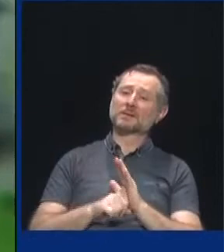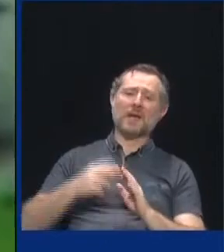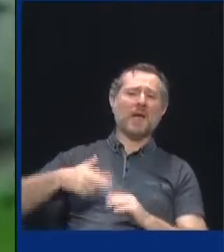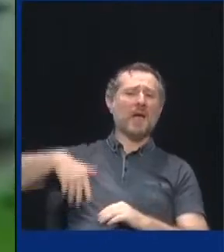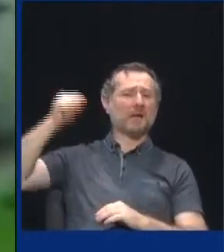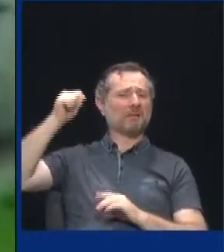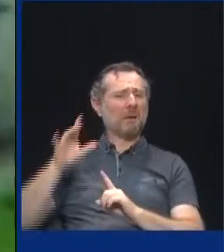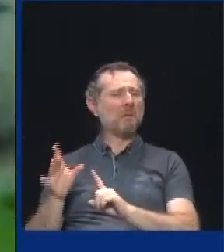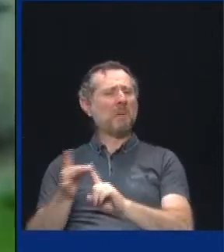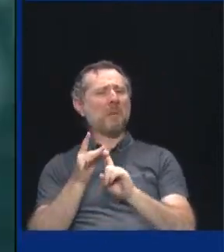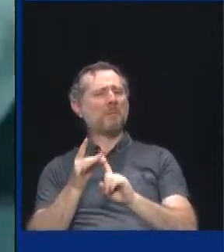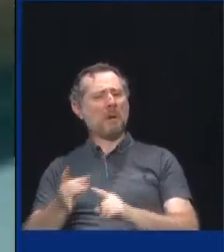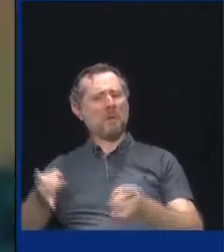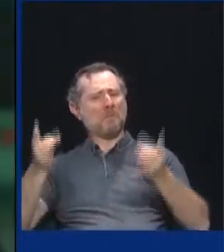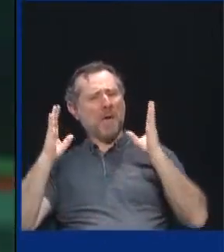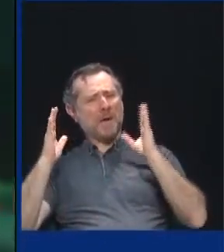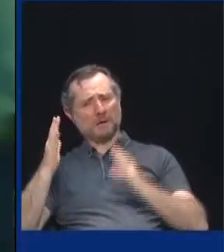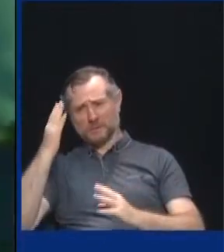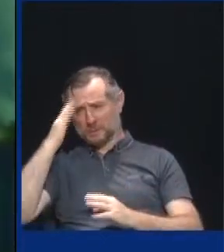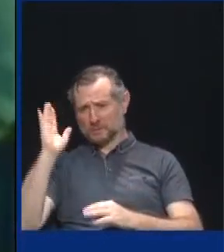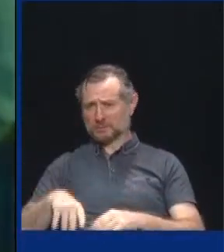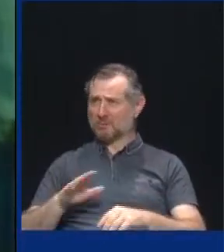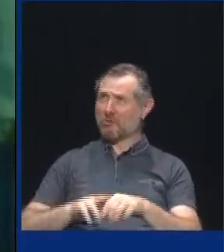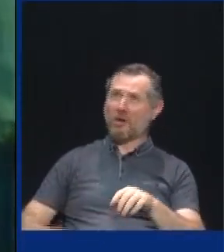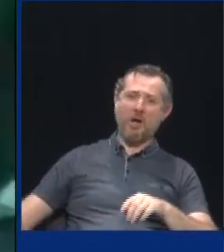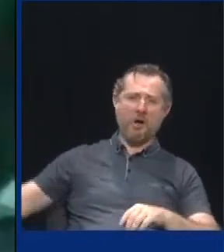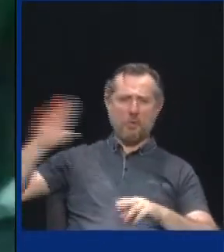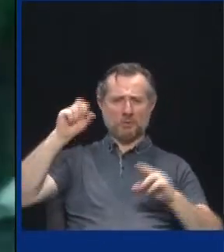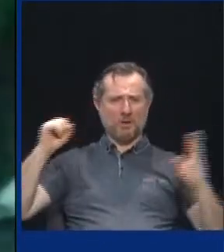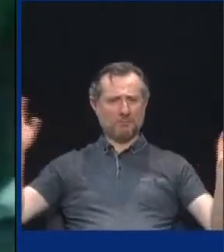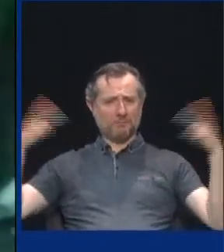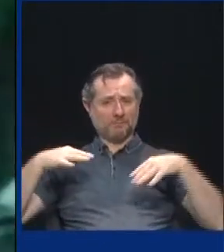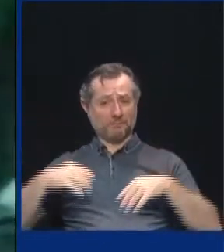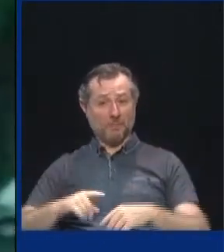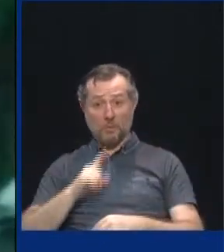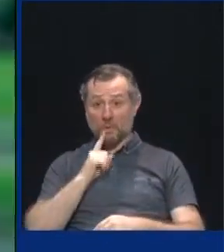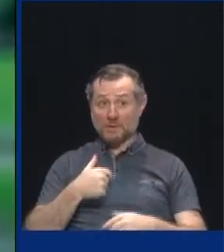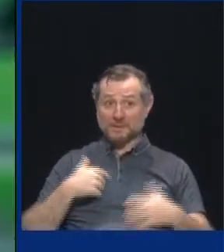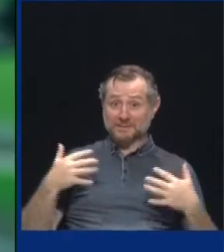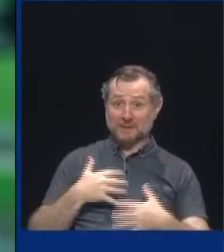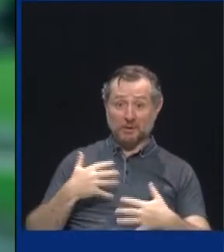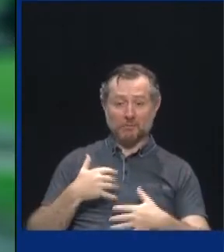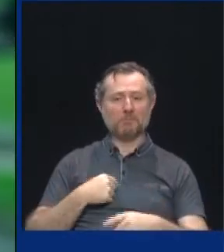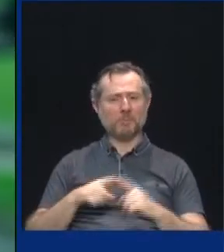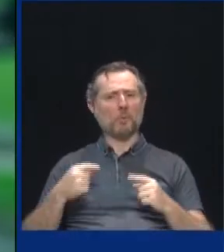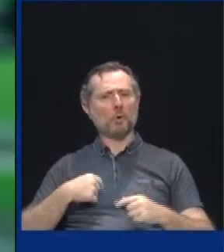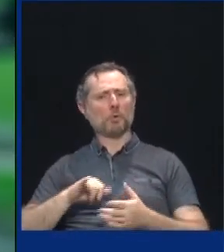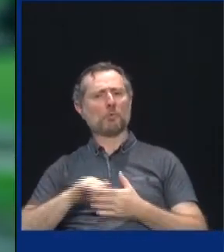AND WE'LL SHOW YOU THAT NOW. [ VIDEO ]. EARLY ON NEW YORK STATE HAS HIGHEST COVID INFECTIONS IN THE